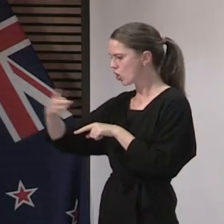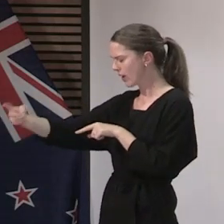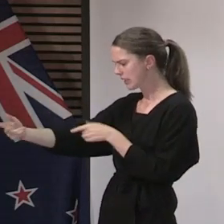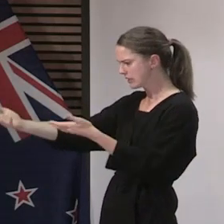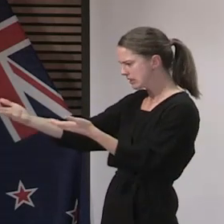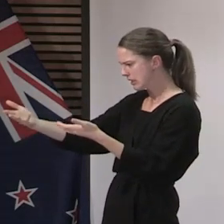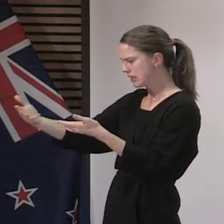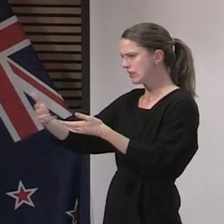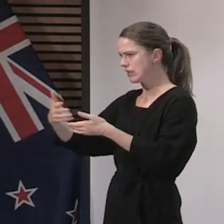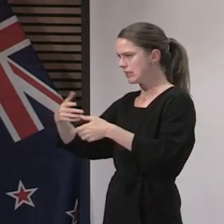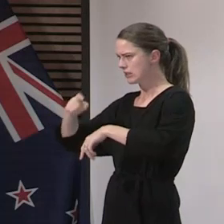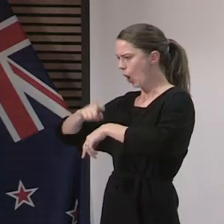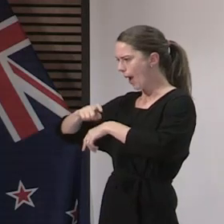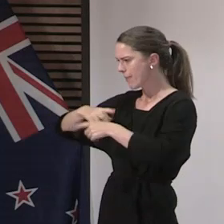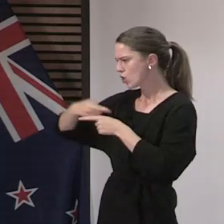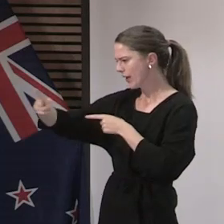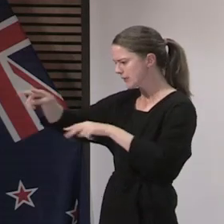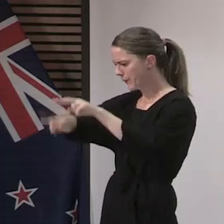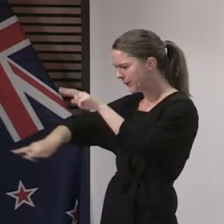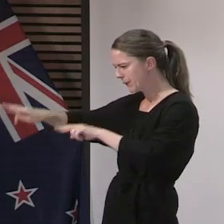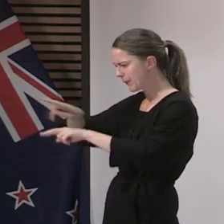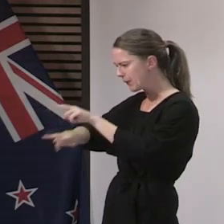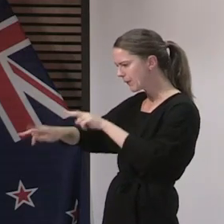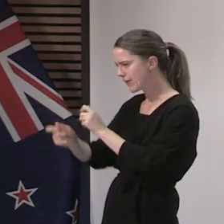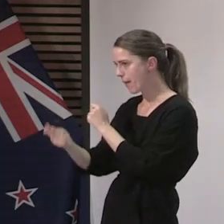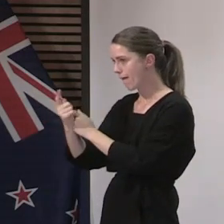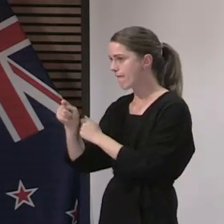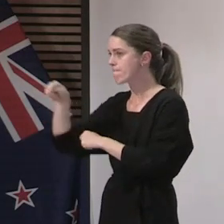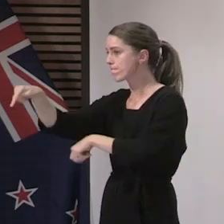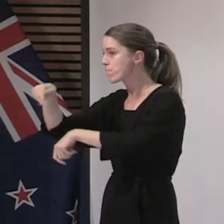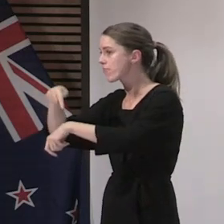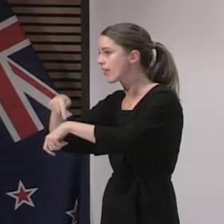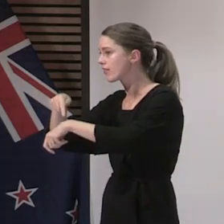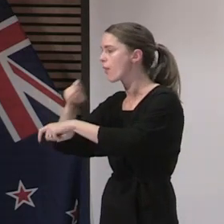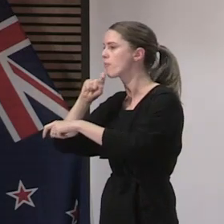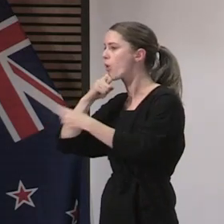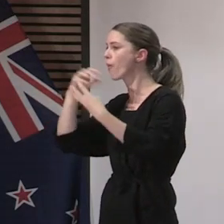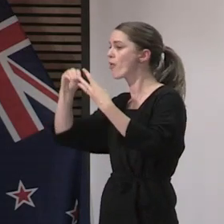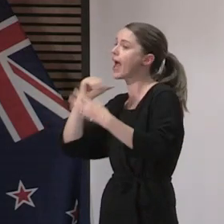level 3 and stay there for two weeks. Those two weeks gives us another cycle of